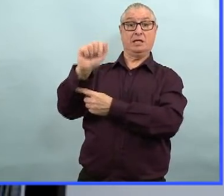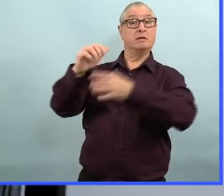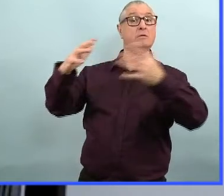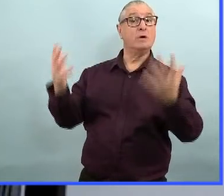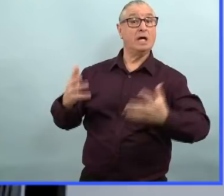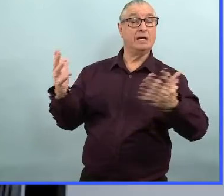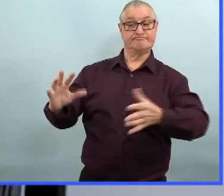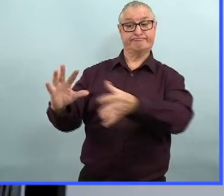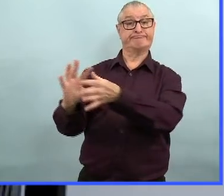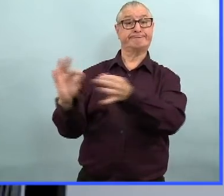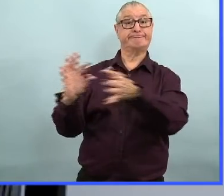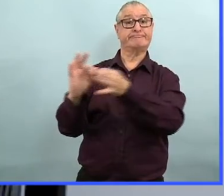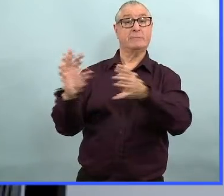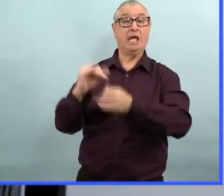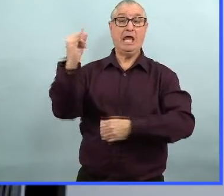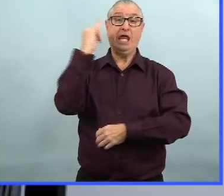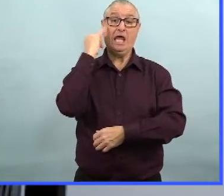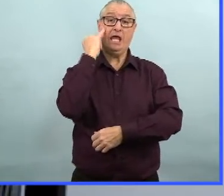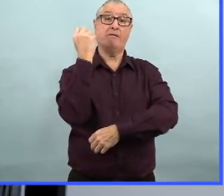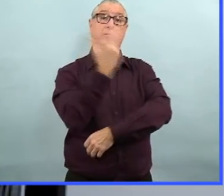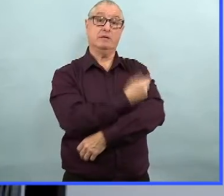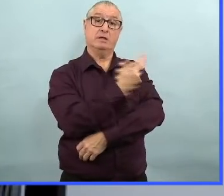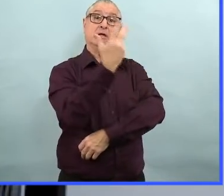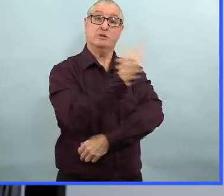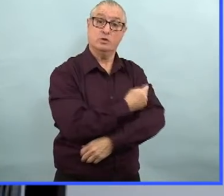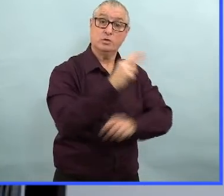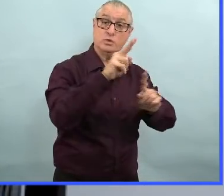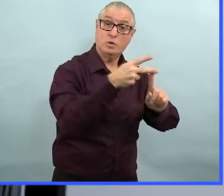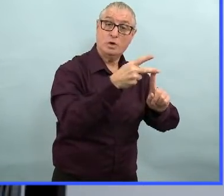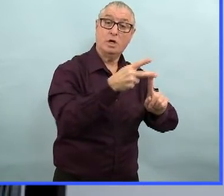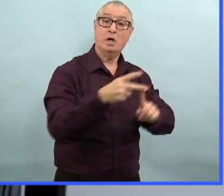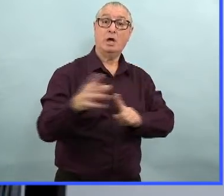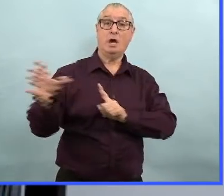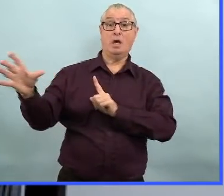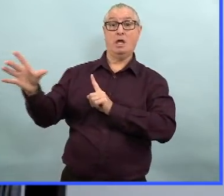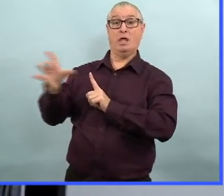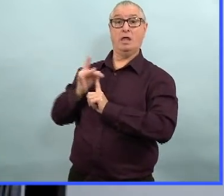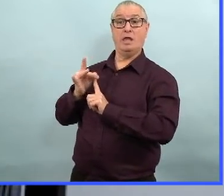likely to infect someone else than someone who is not vaccinated and gets an infection